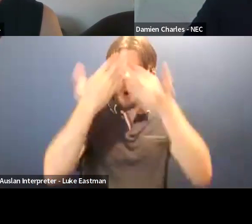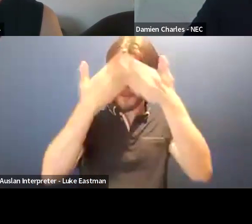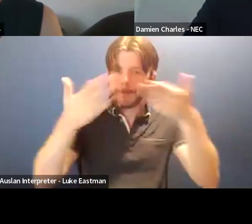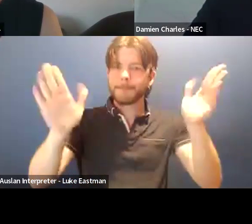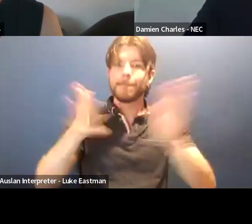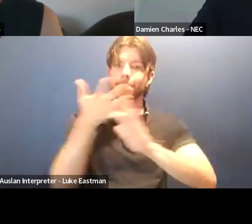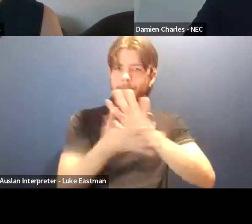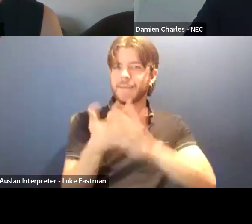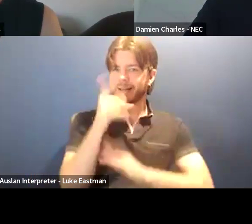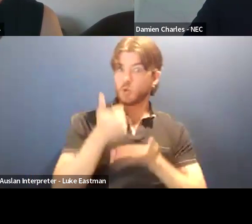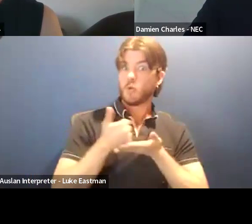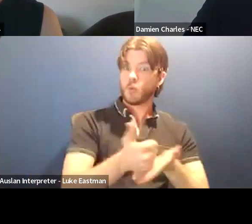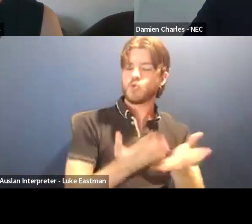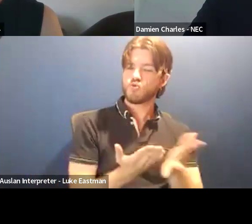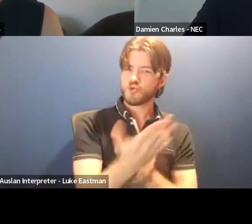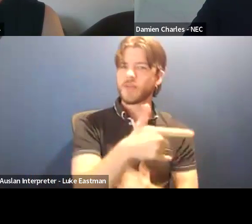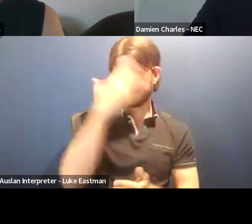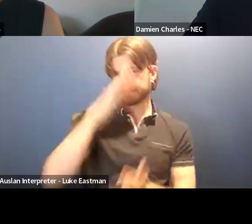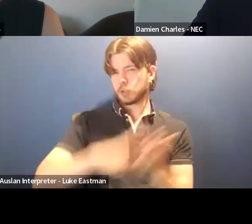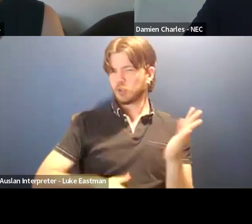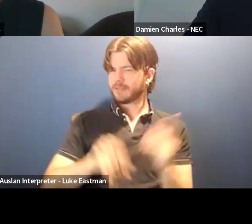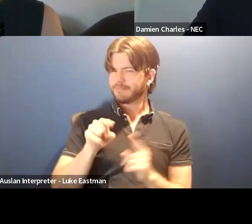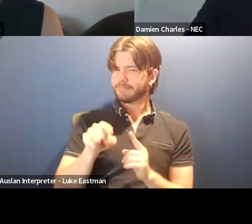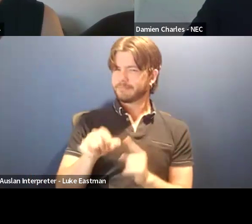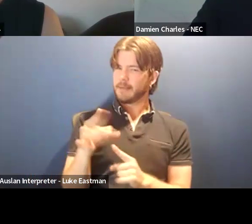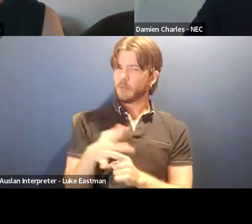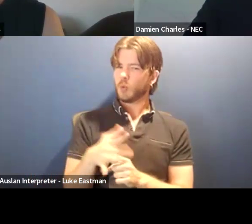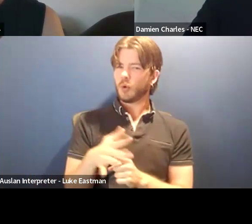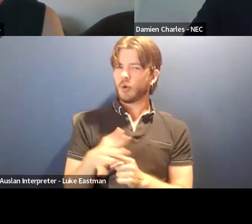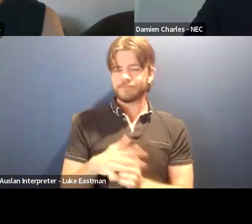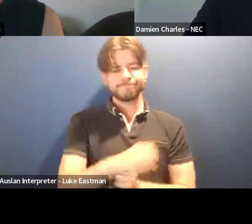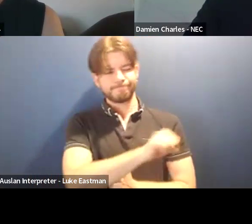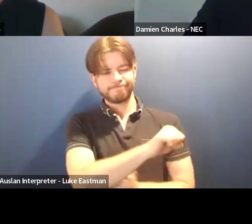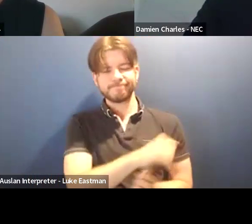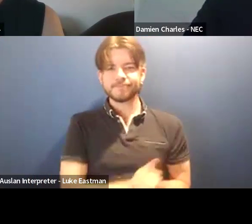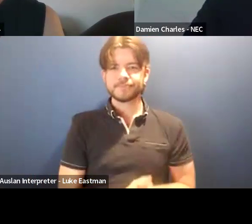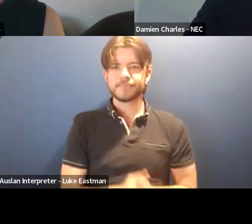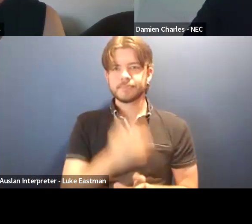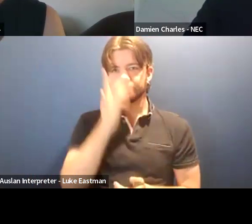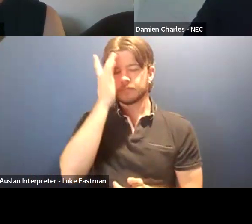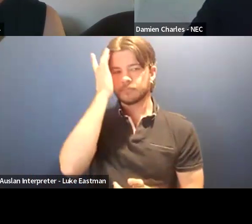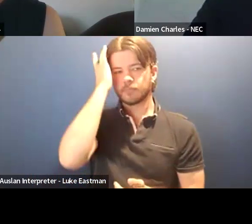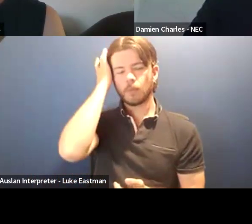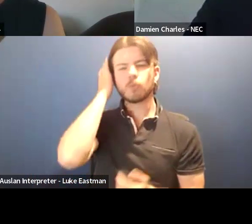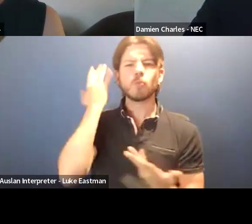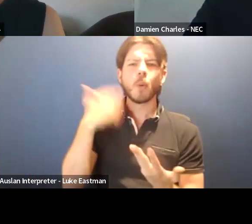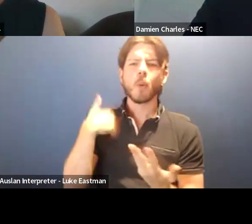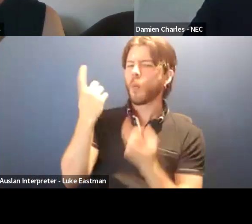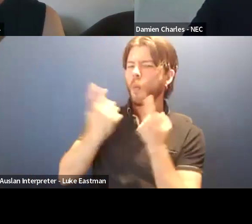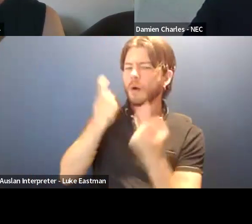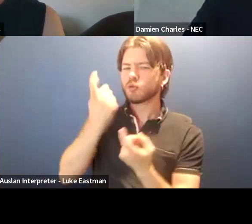Yeah I'm wondering about you